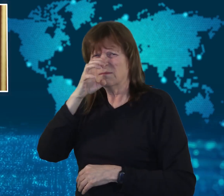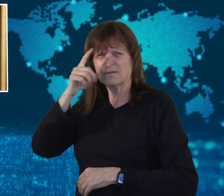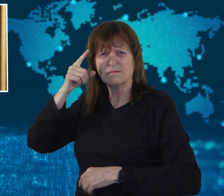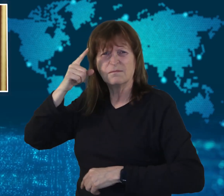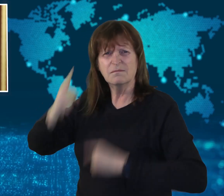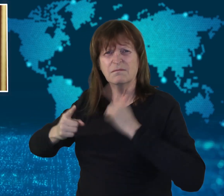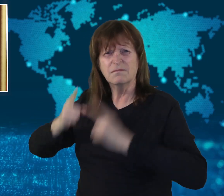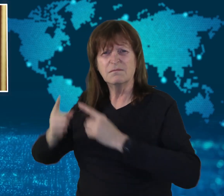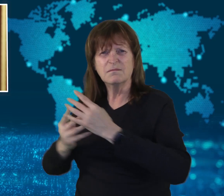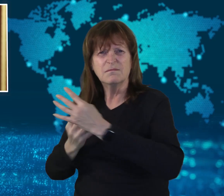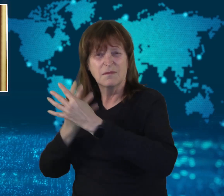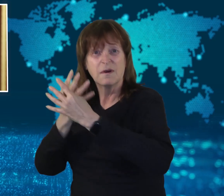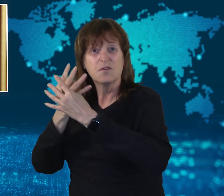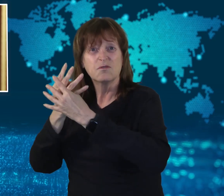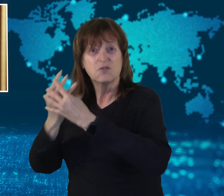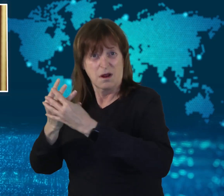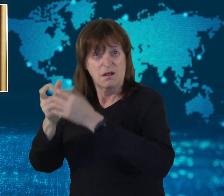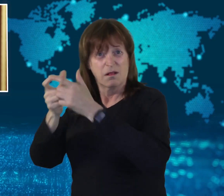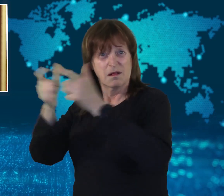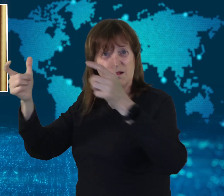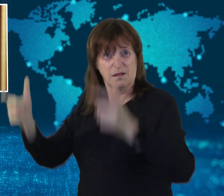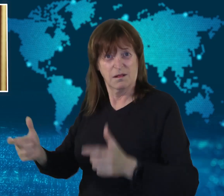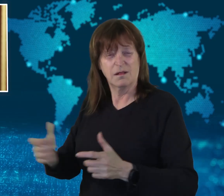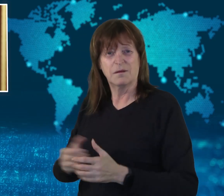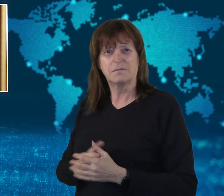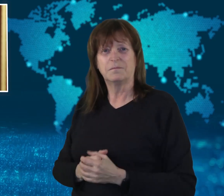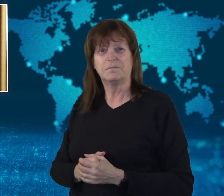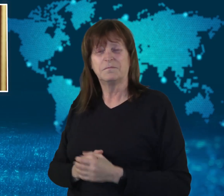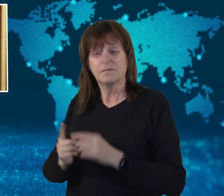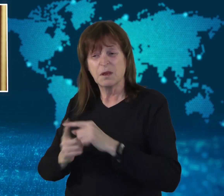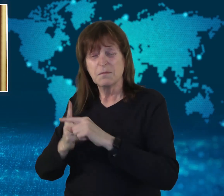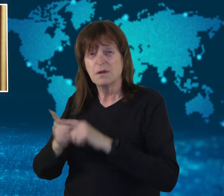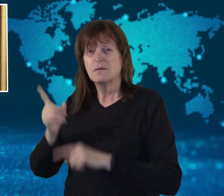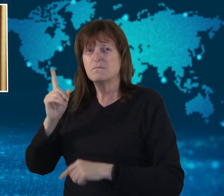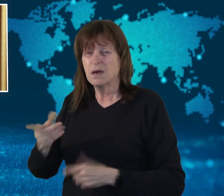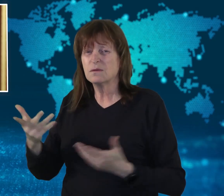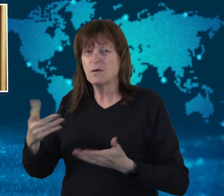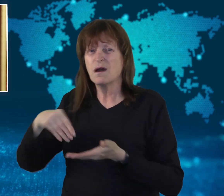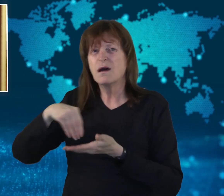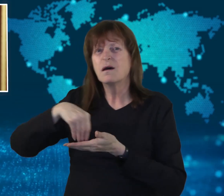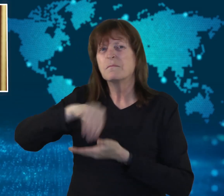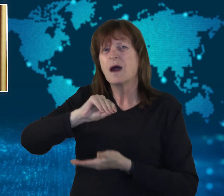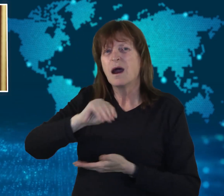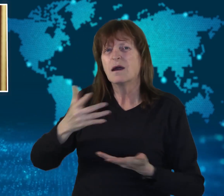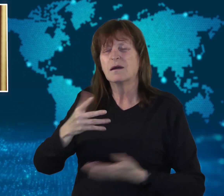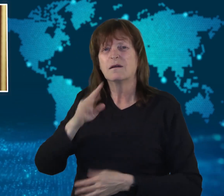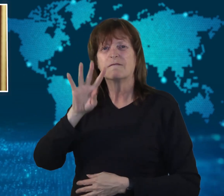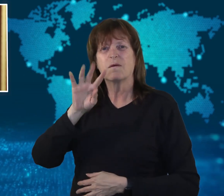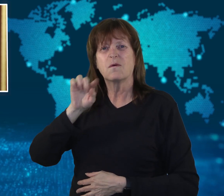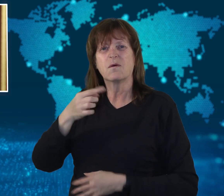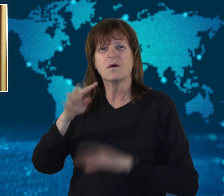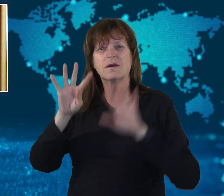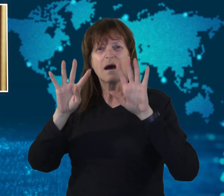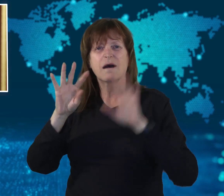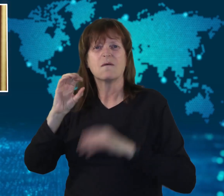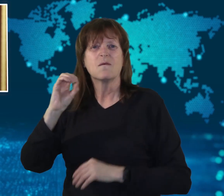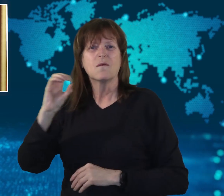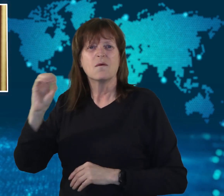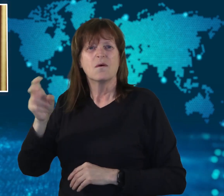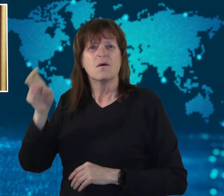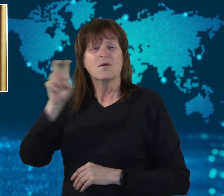He also has to pay $4,900 USD in fines.